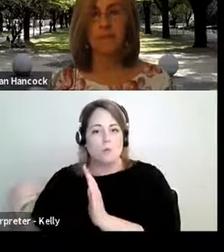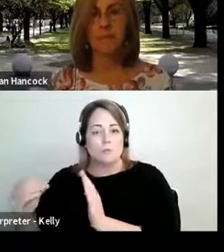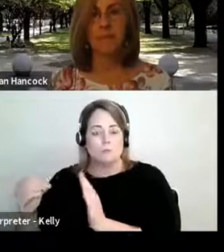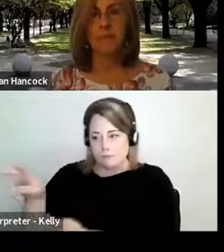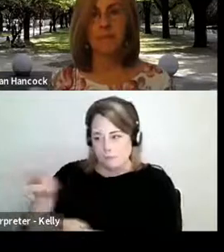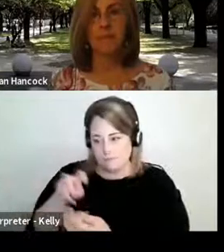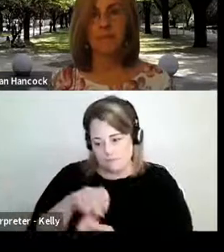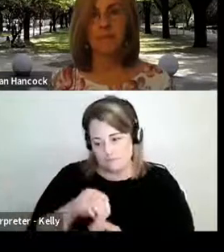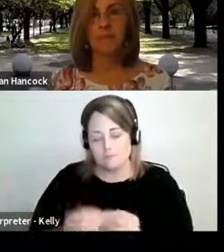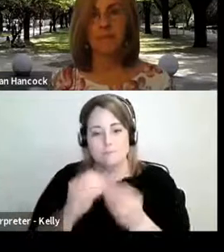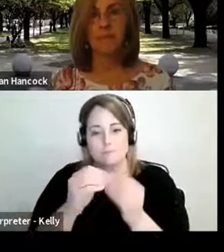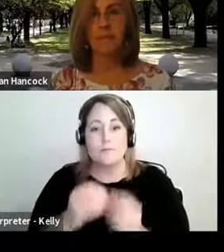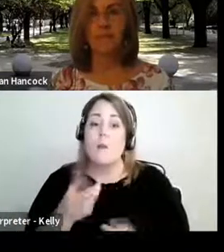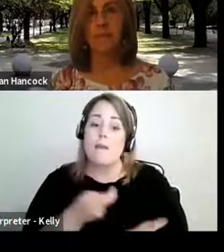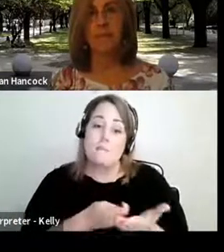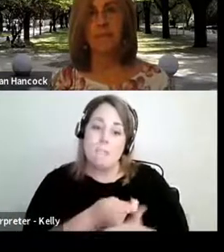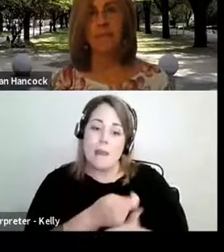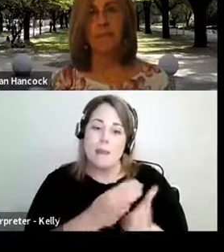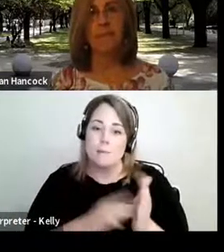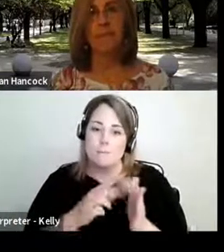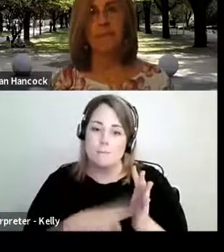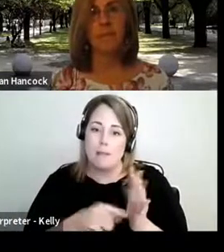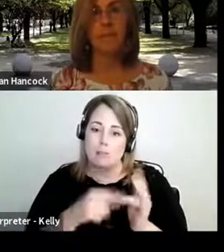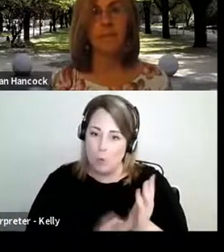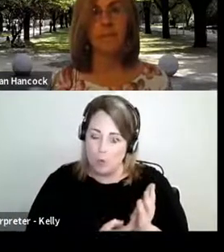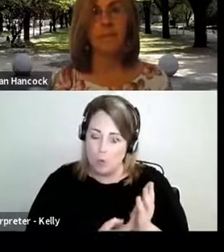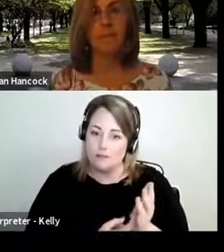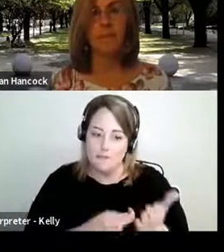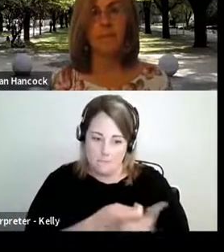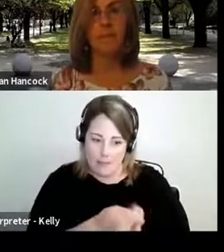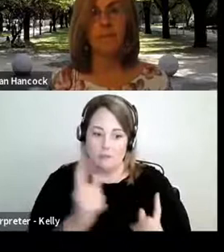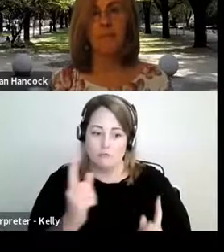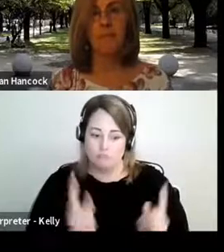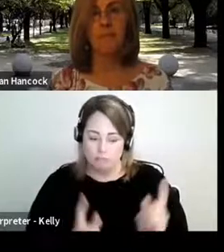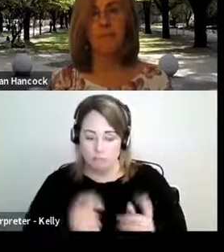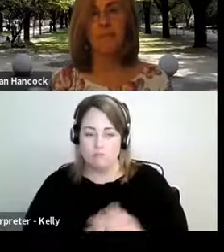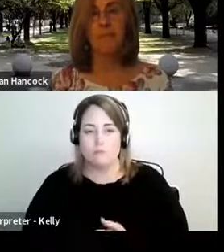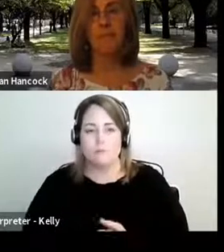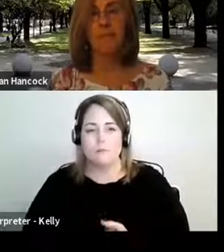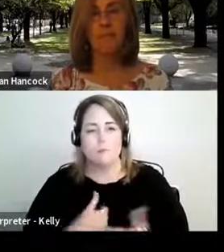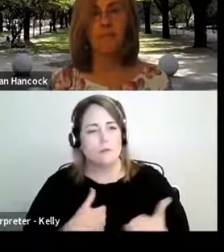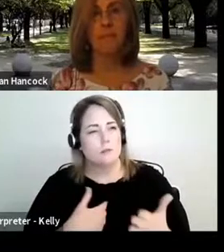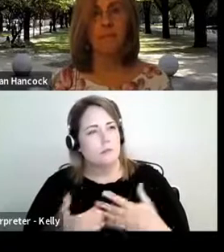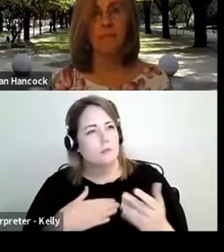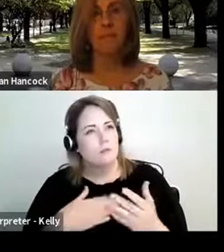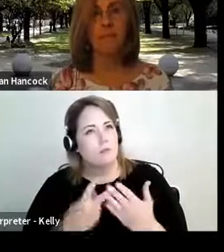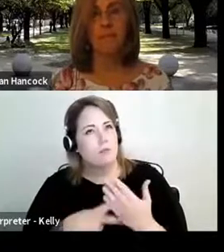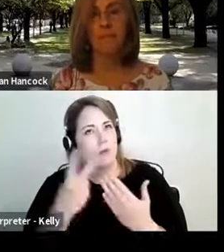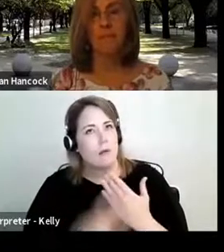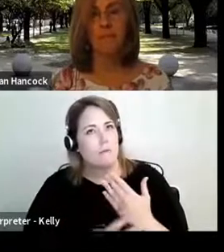paid mentors. We’ve been running the program for about four years, since the start of 2017.